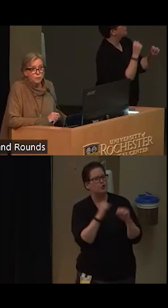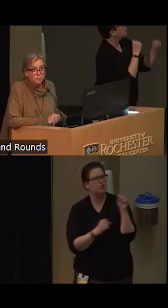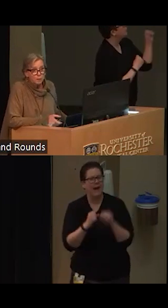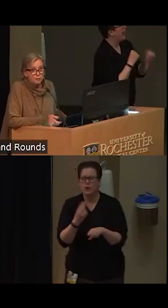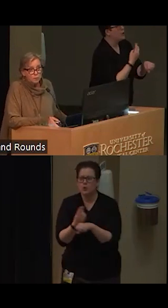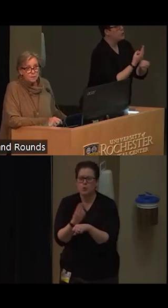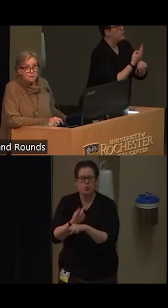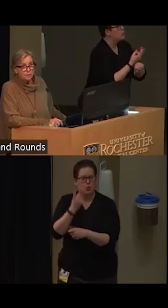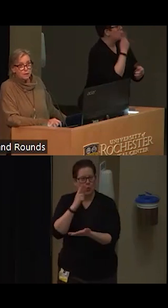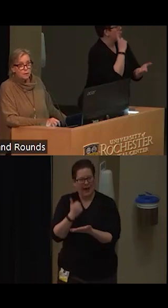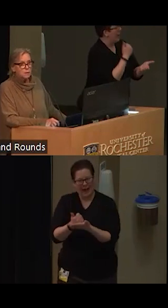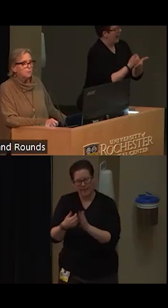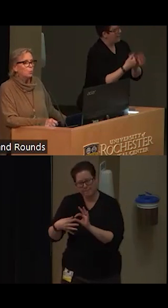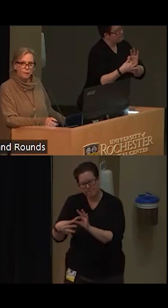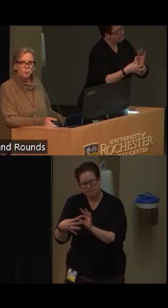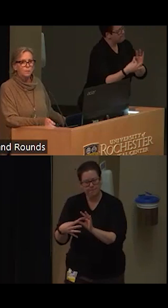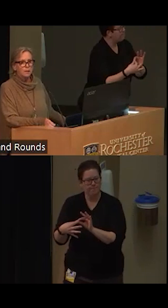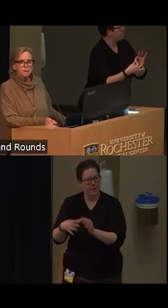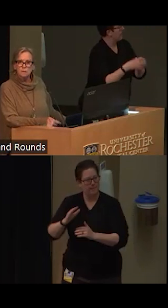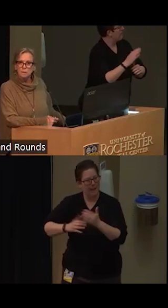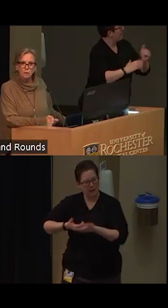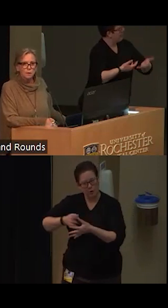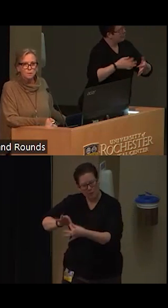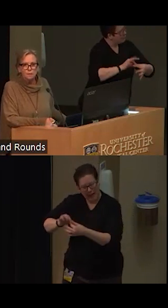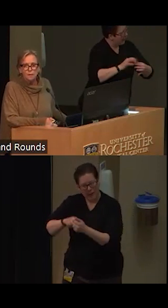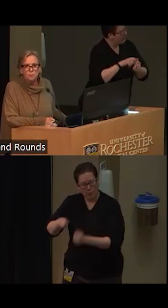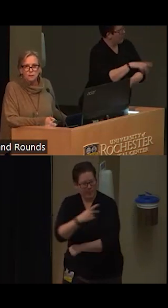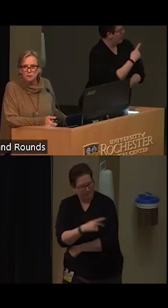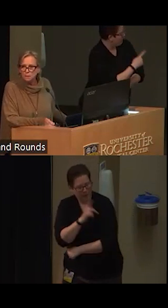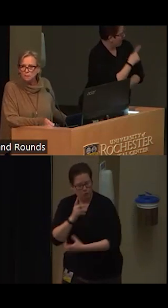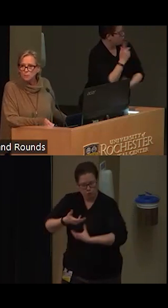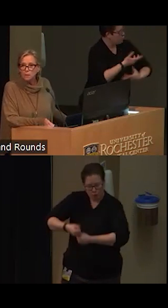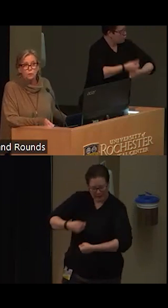use to build a trusting relationship working with patients in their acute psychiatric illness can be